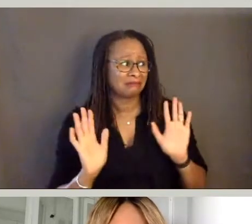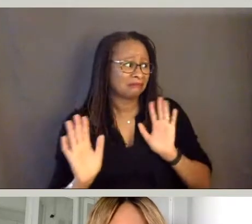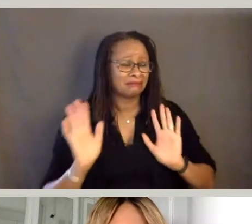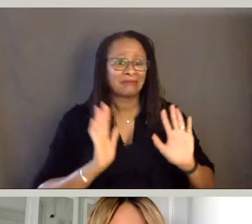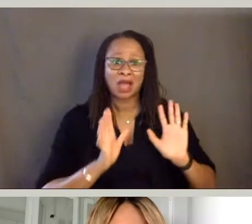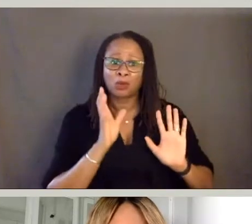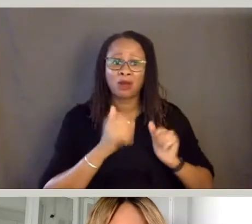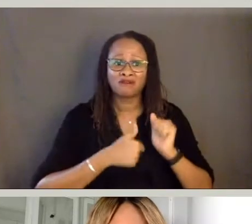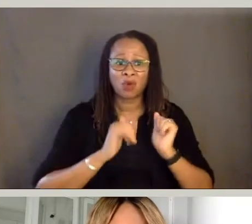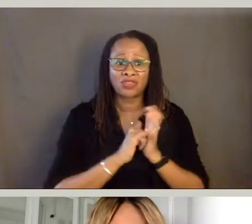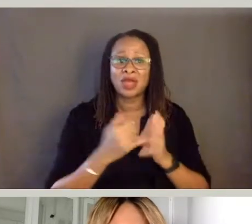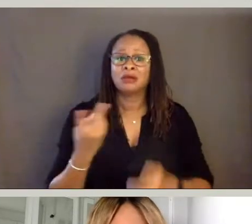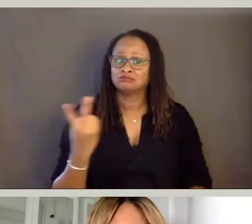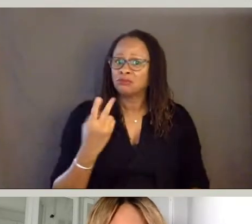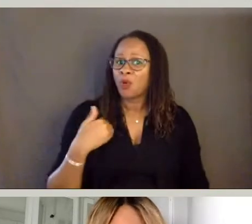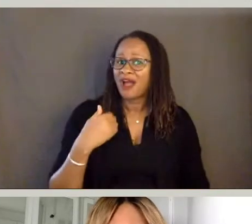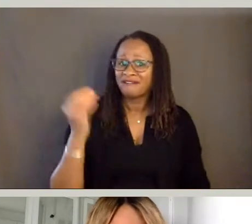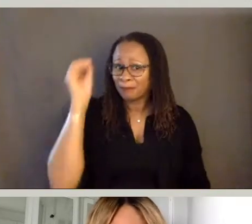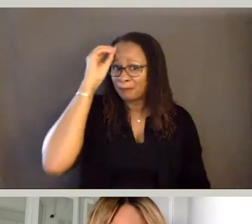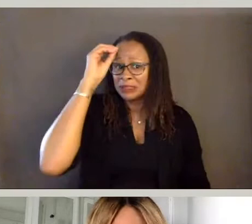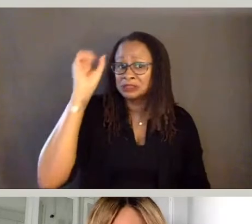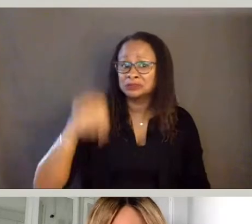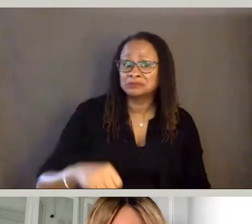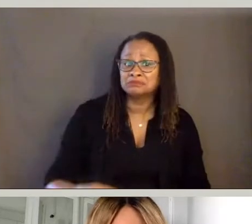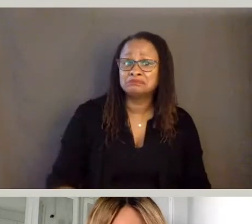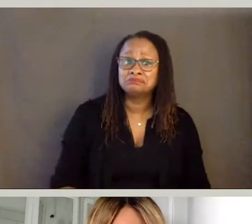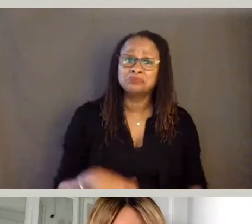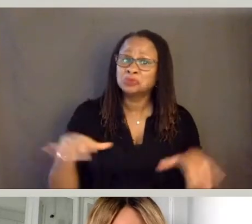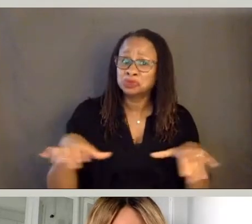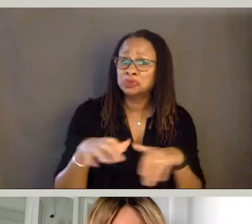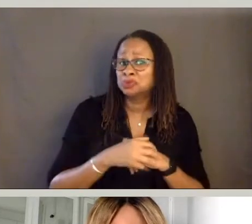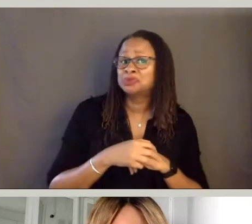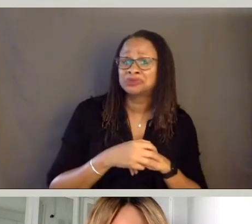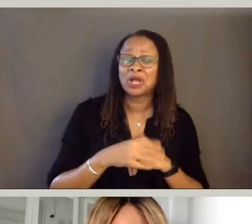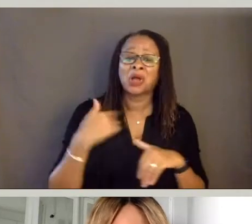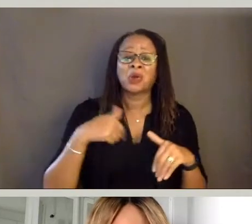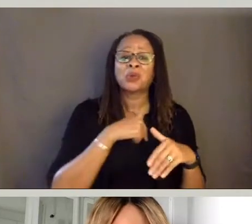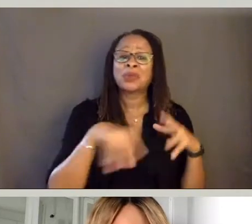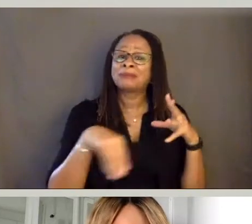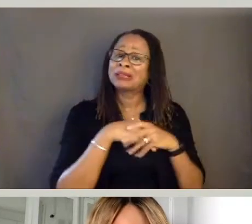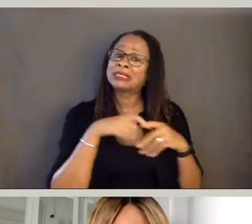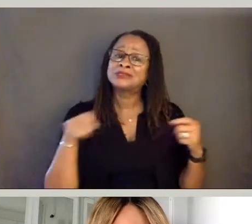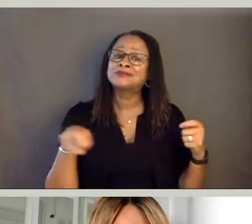You and I have opinions, and we believe certain things should be a certain way